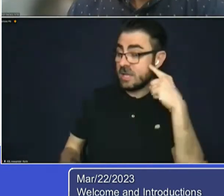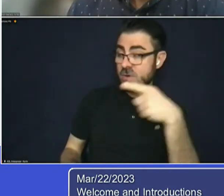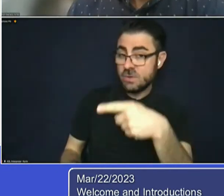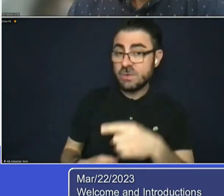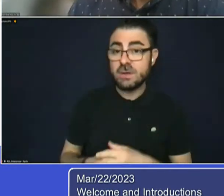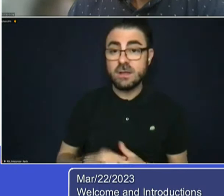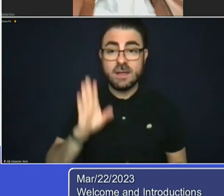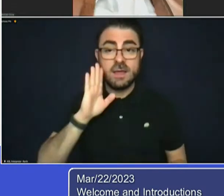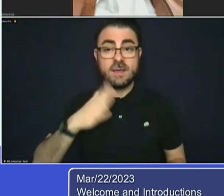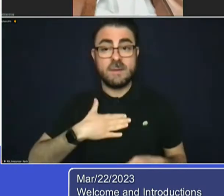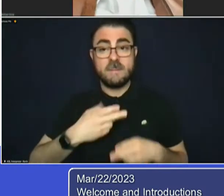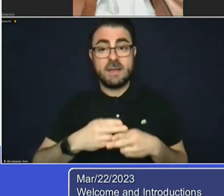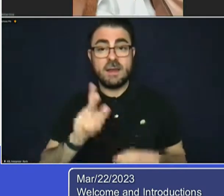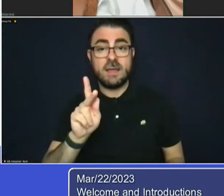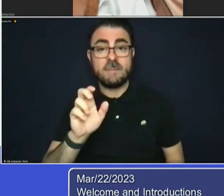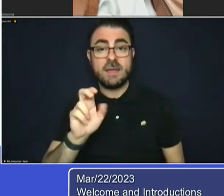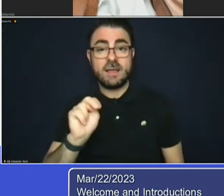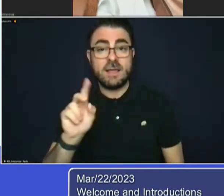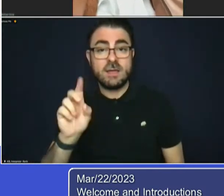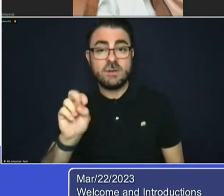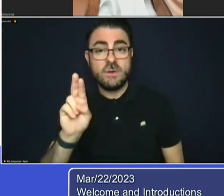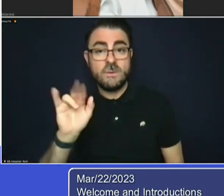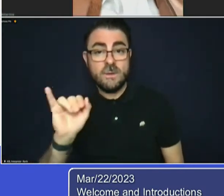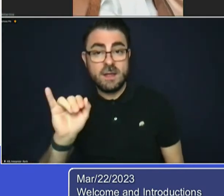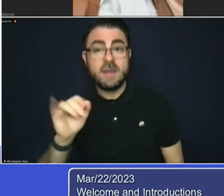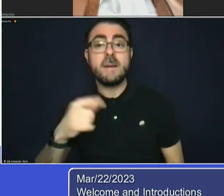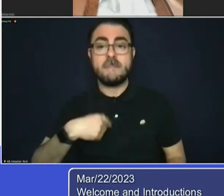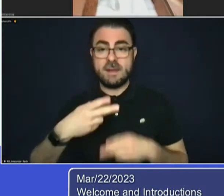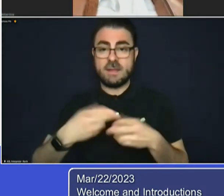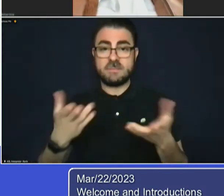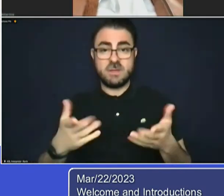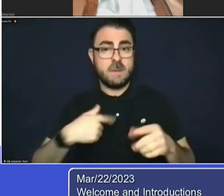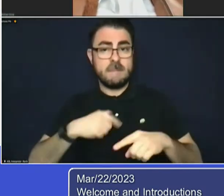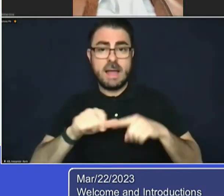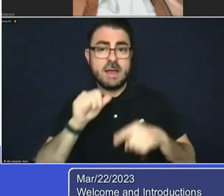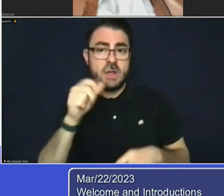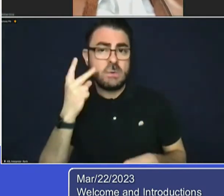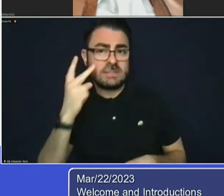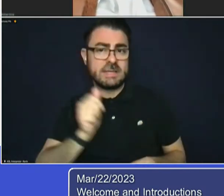HELLO, CAN YOU GUYS HEAR ME?